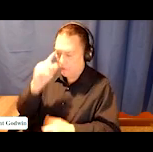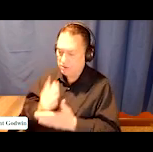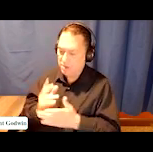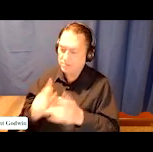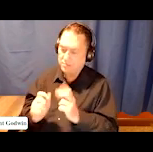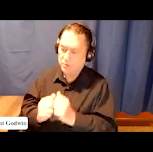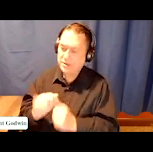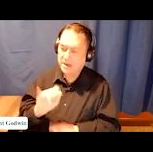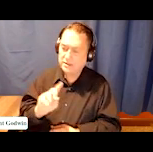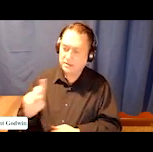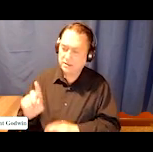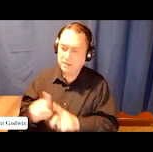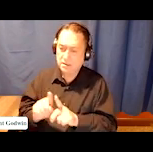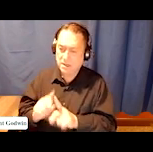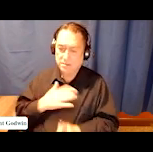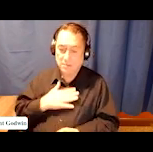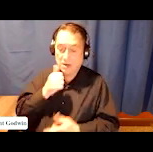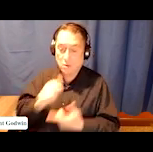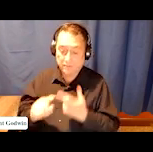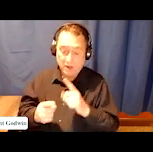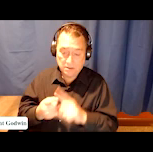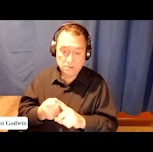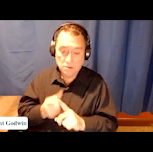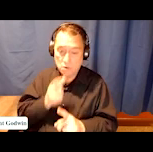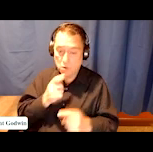like my girlfriend who has autism,